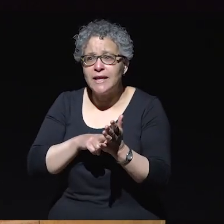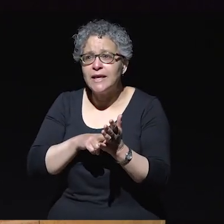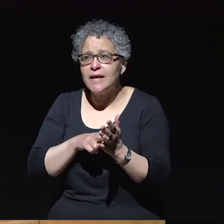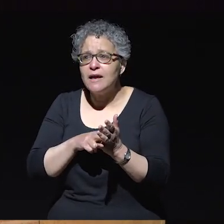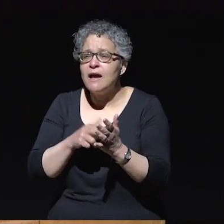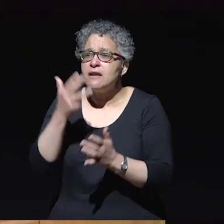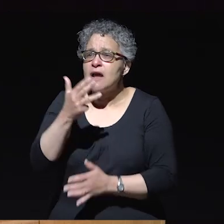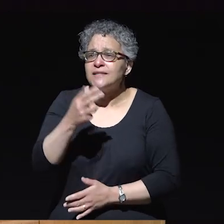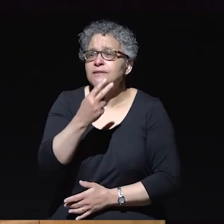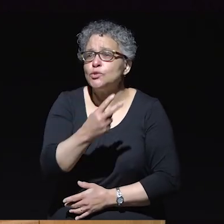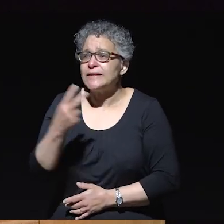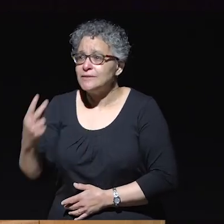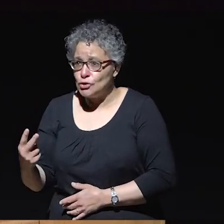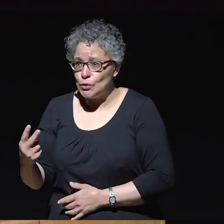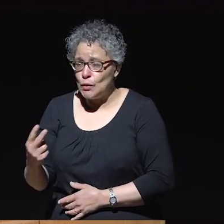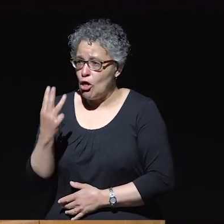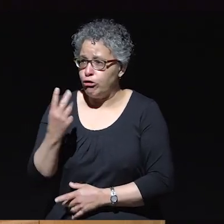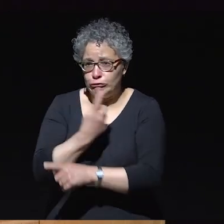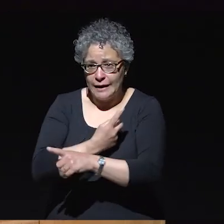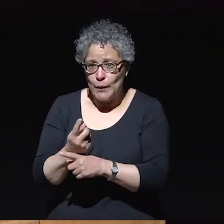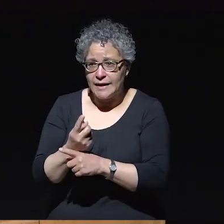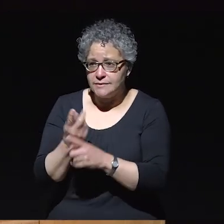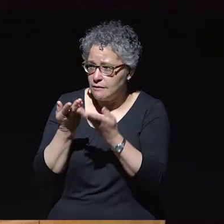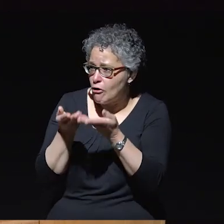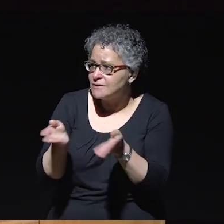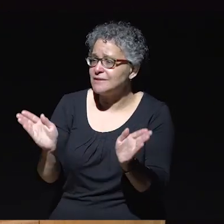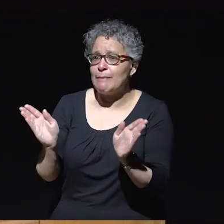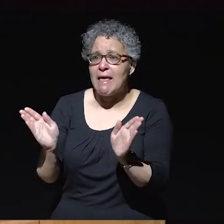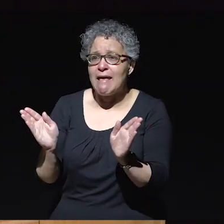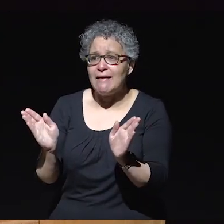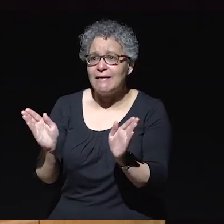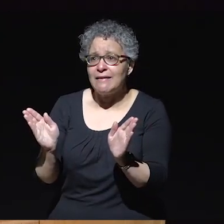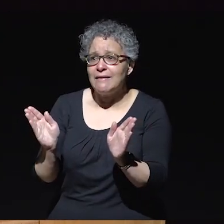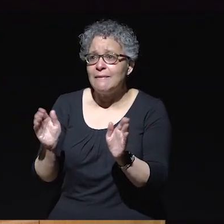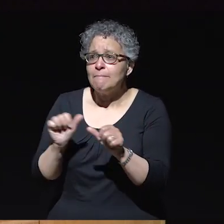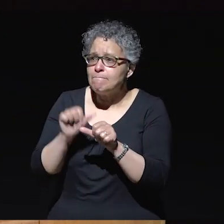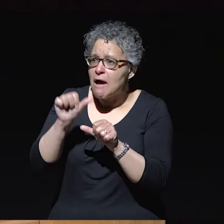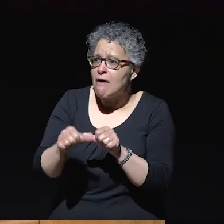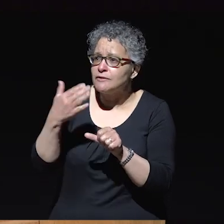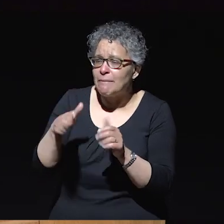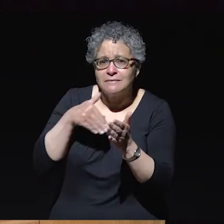after having been sold at the end of 1921 to Henry and Arabella Huntington.